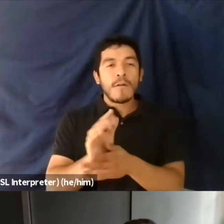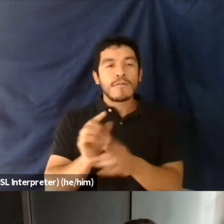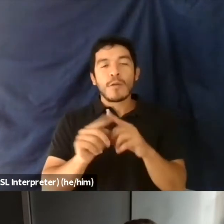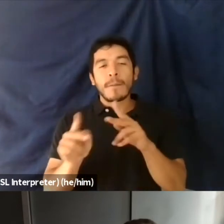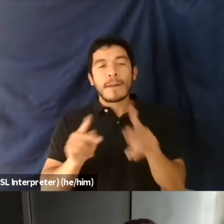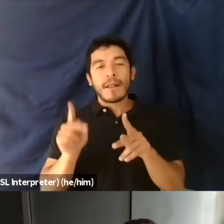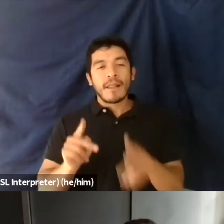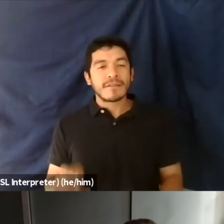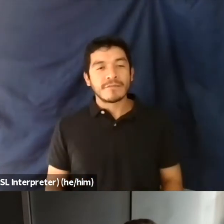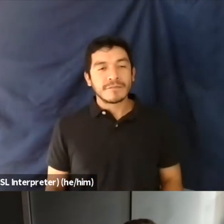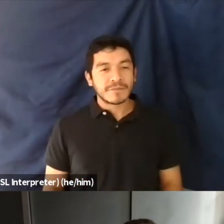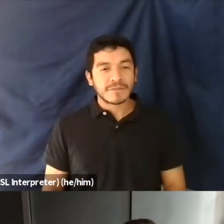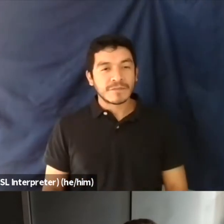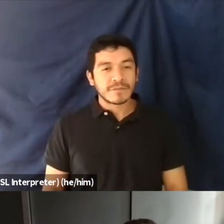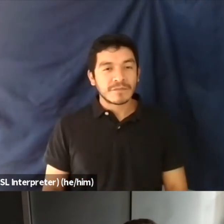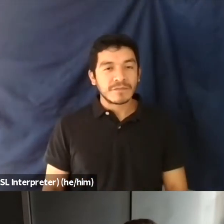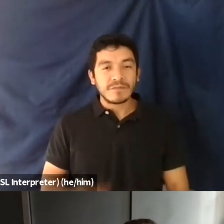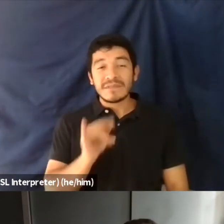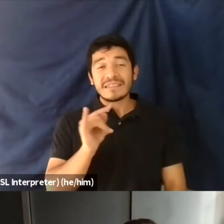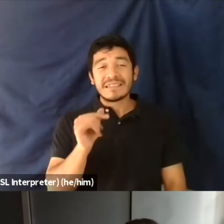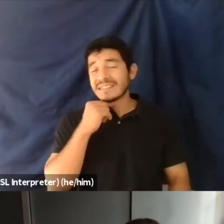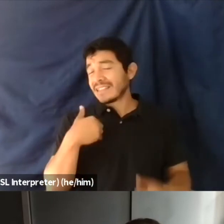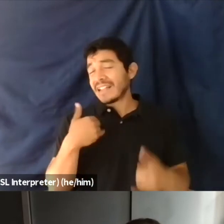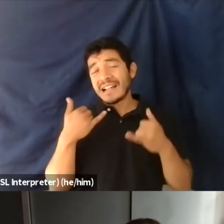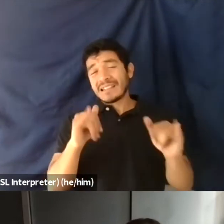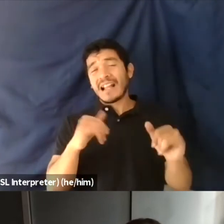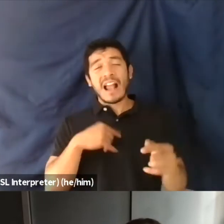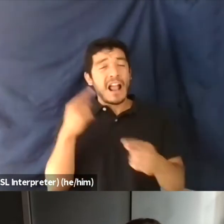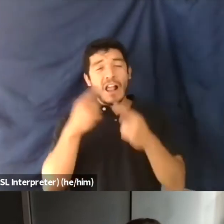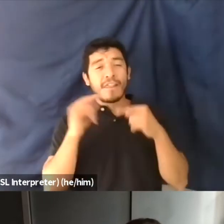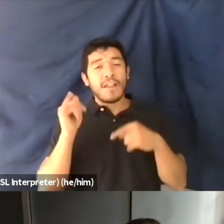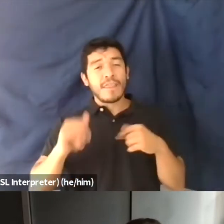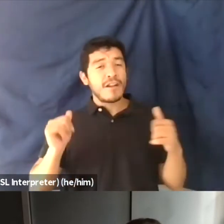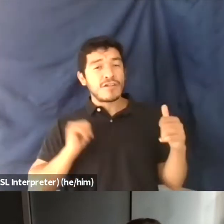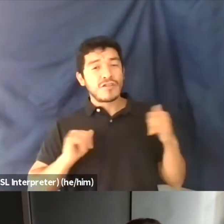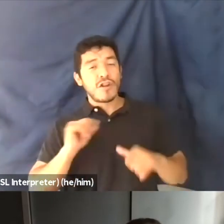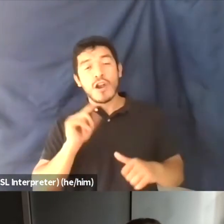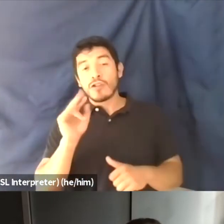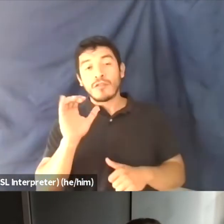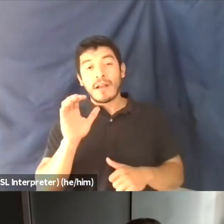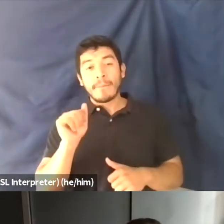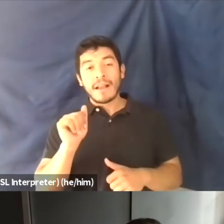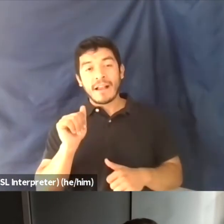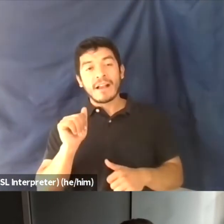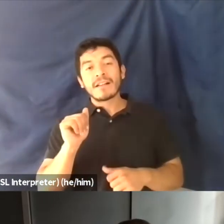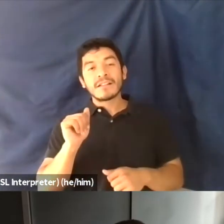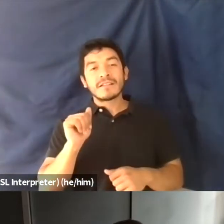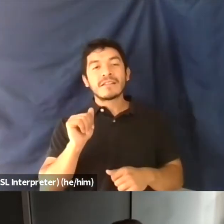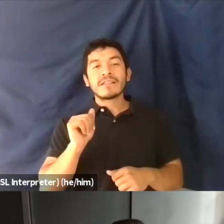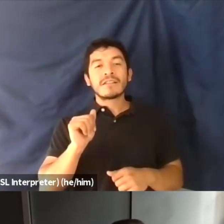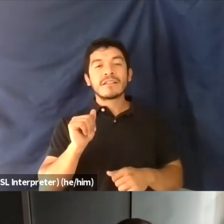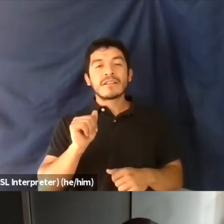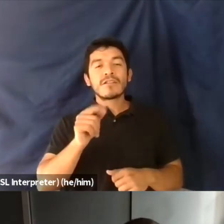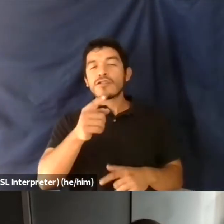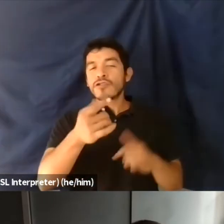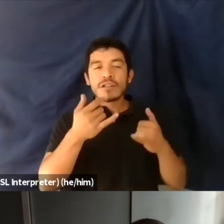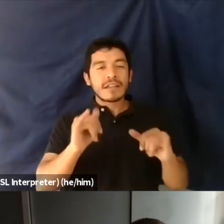Yeah, and you're still, 'cause I just thought that the show we started Tribeca was just incredible. And that's like, is that you still doing the tour?